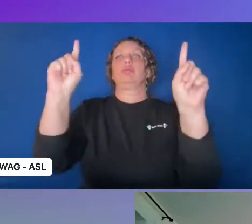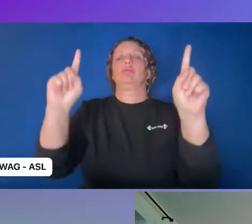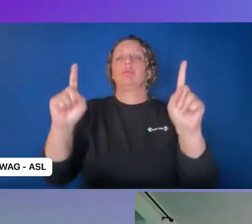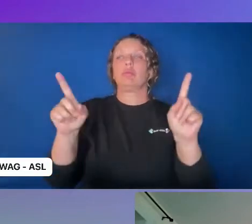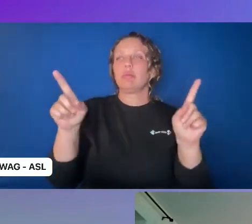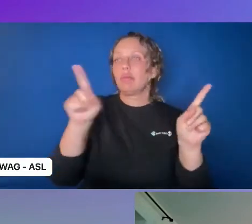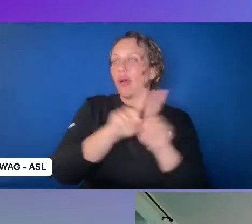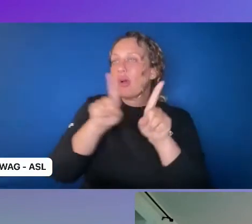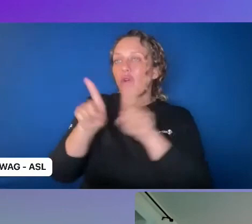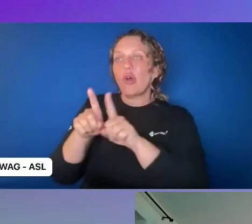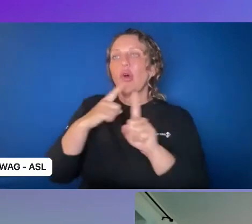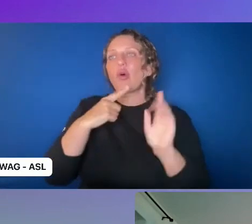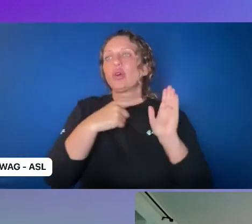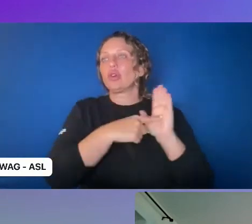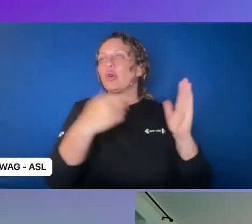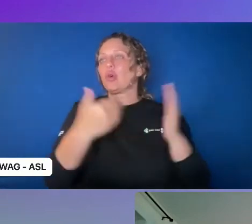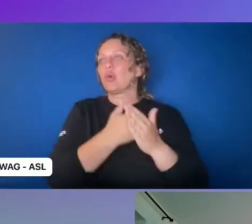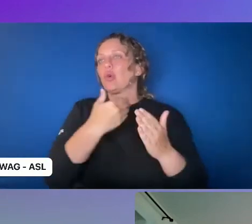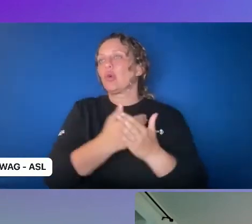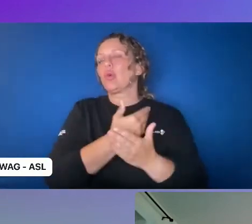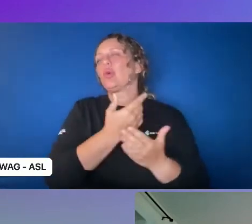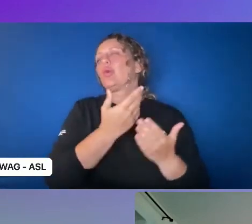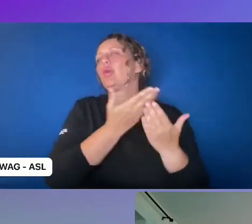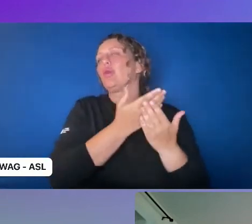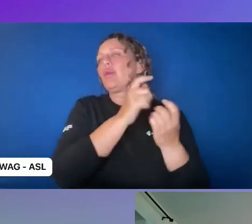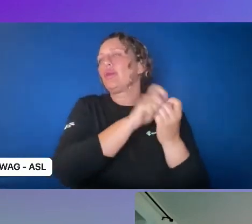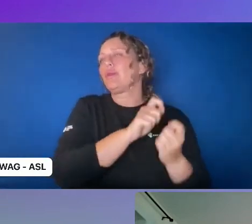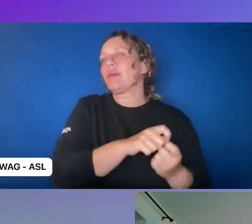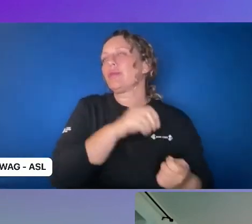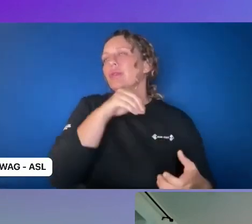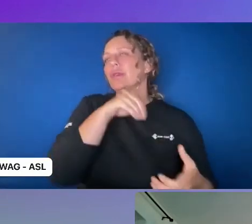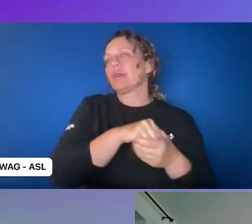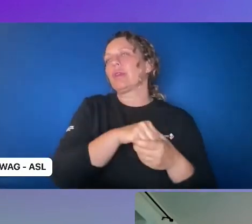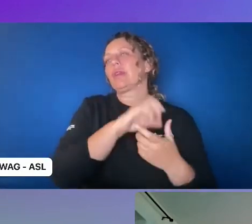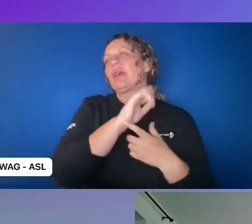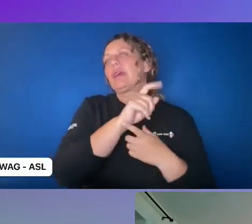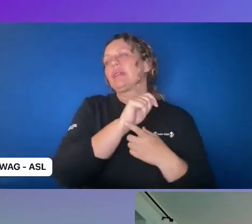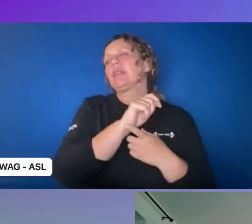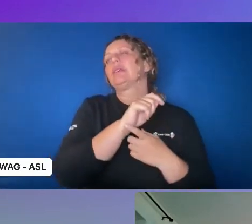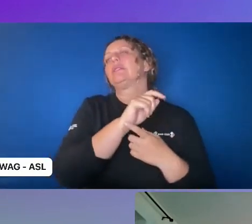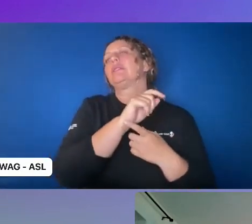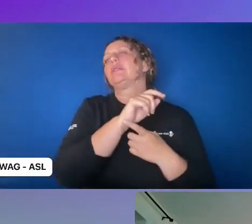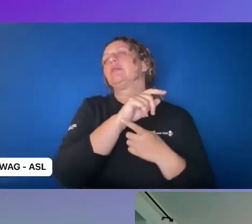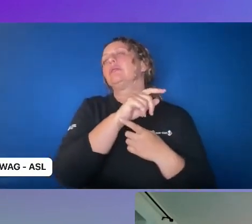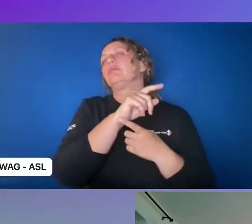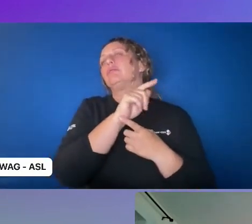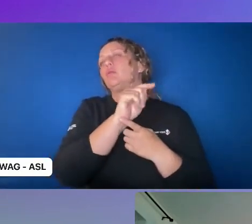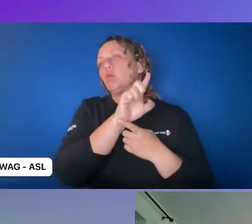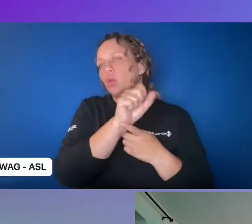a brand new feature for Axe DevTools Pro that deals with reporting. I'll leave it as a surprise,